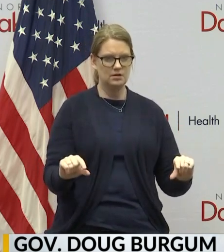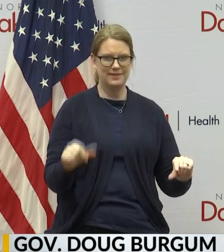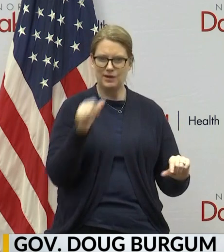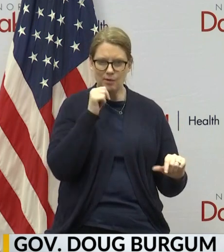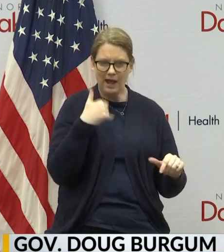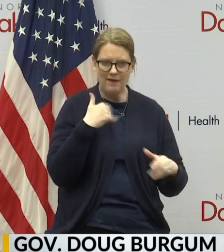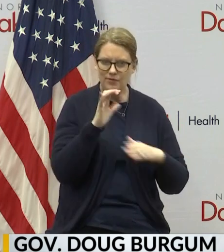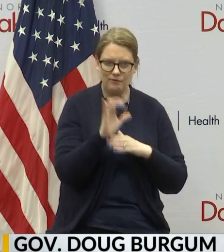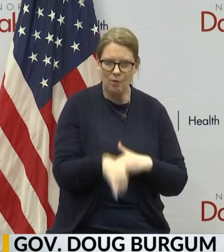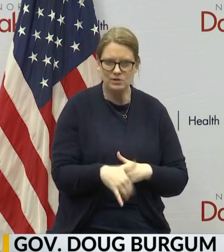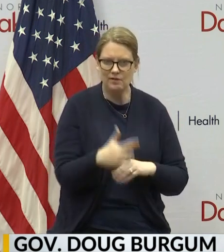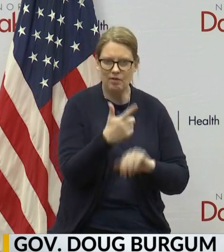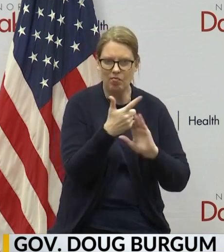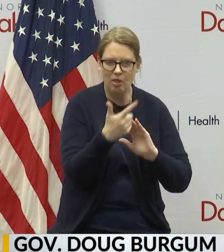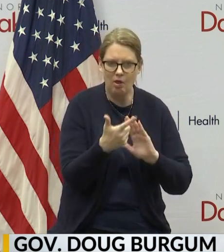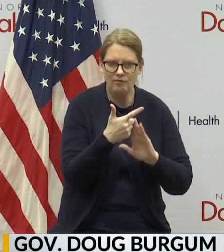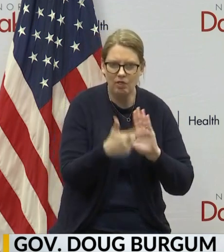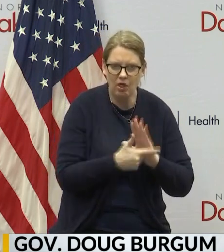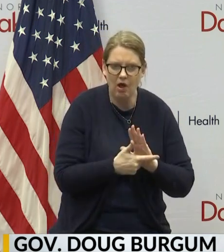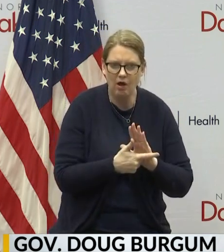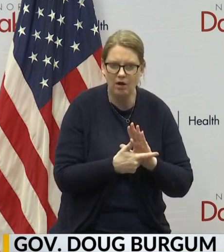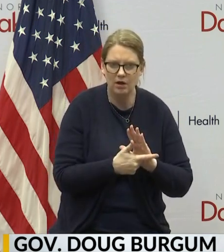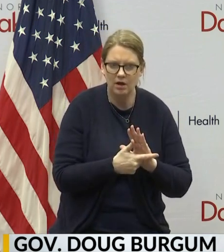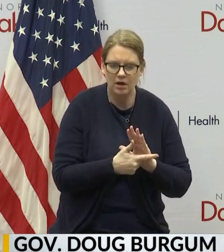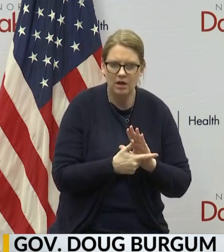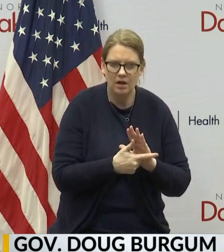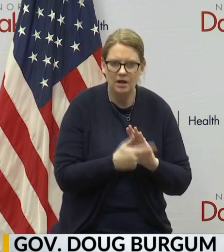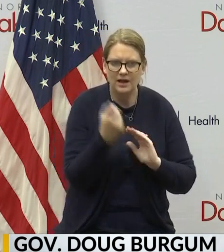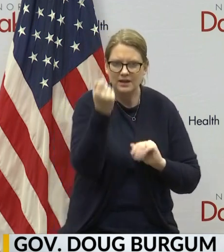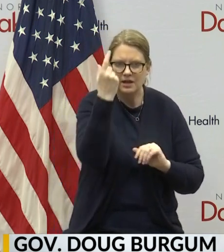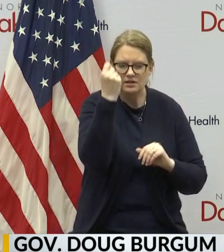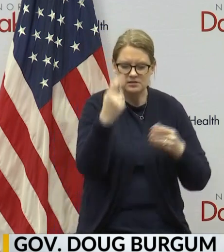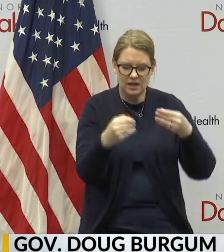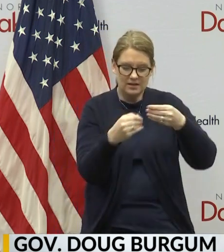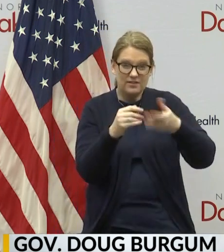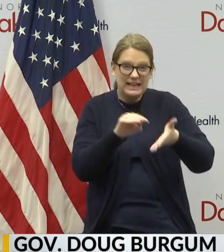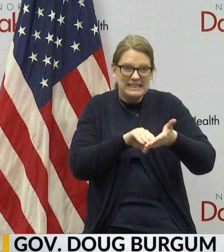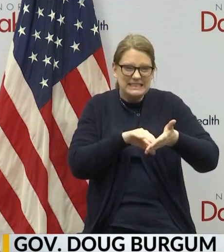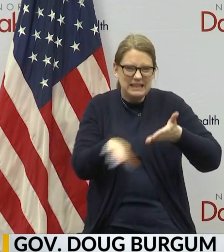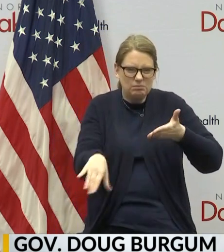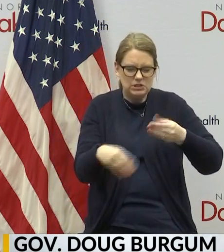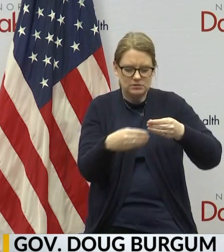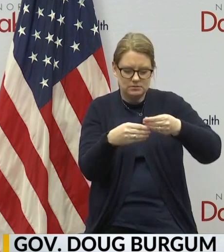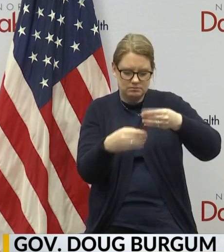NUMBER OF STATES HAVE LABELLED SHELTER IN PLACE, THOSE ORDERS IN MANY CASES DO NOT CARRY THE